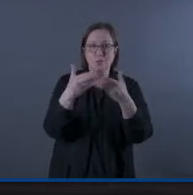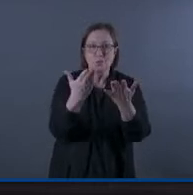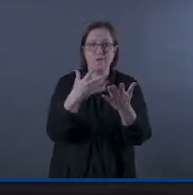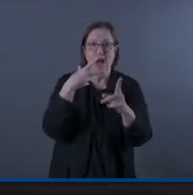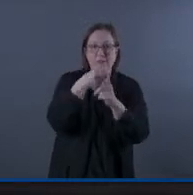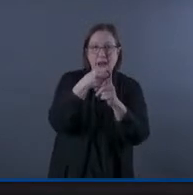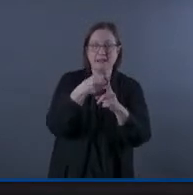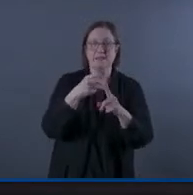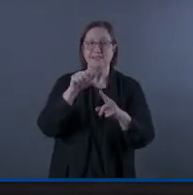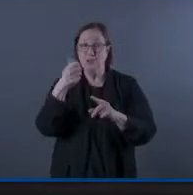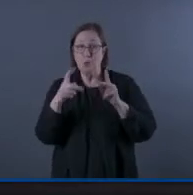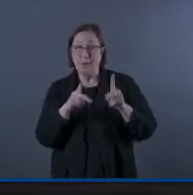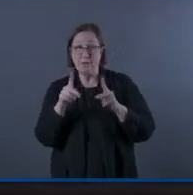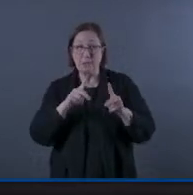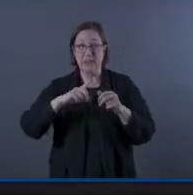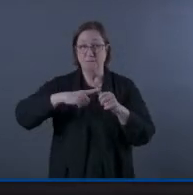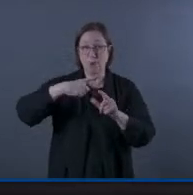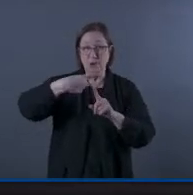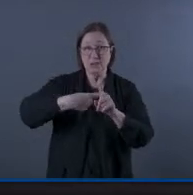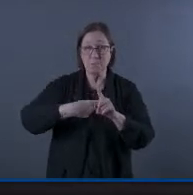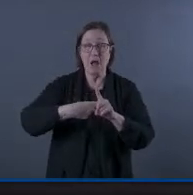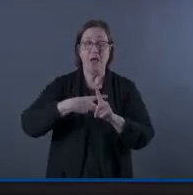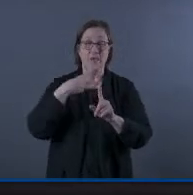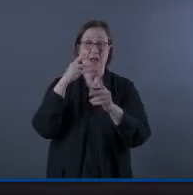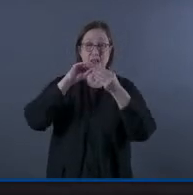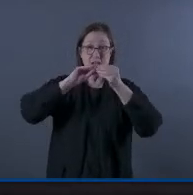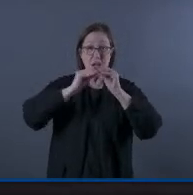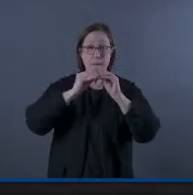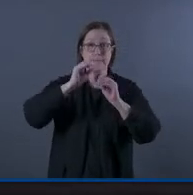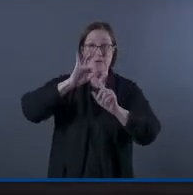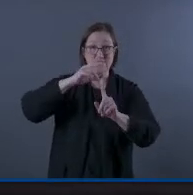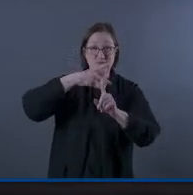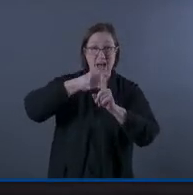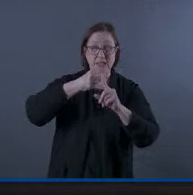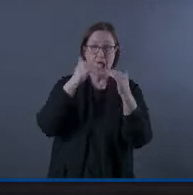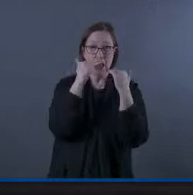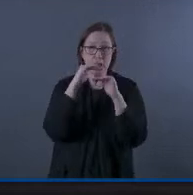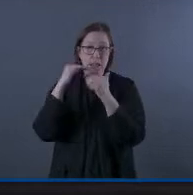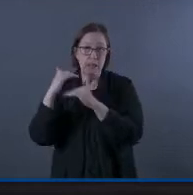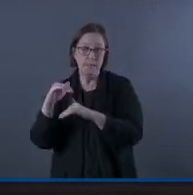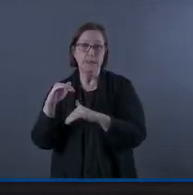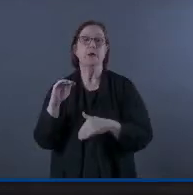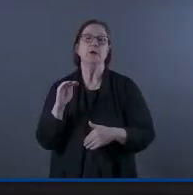when we had limited vaccines and we were doing outreach, it was more towards people who had already